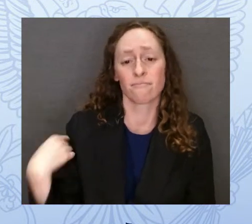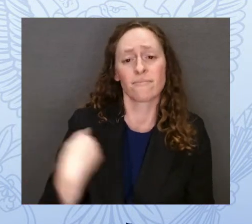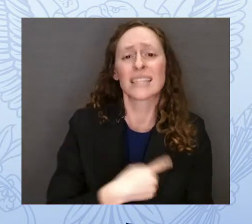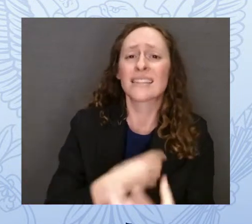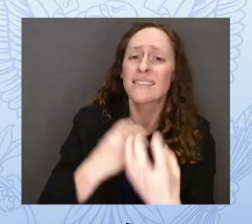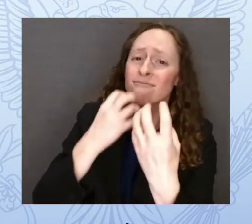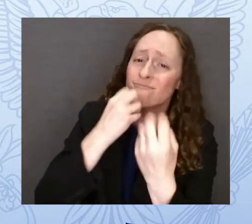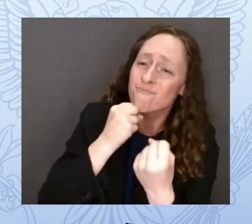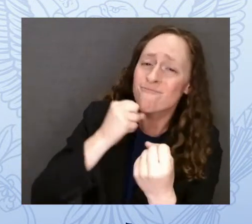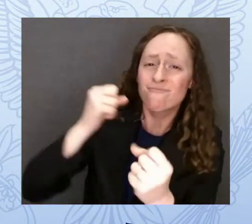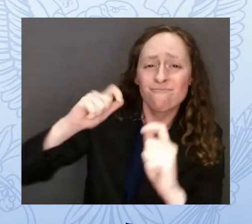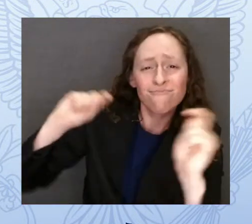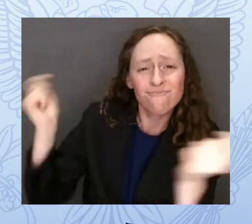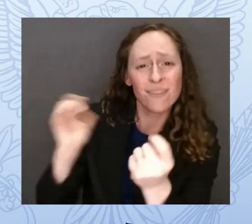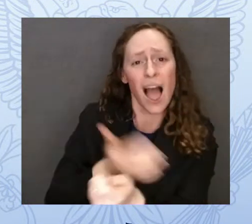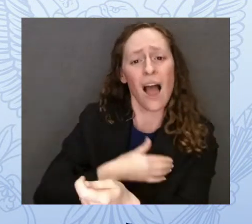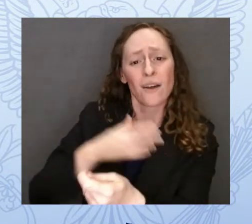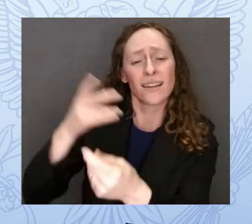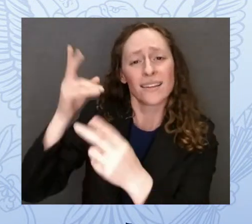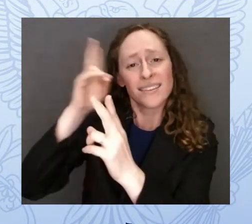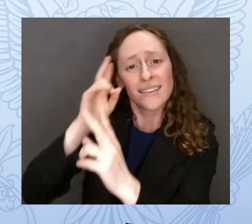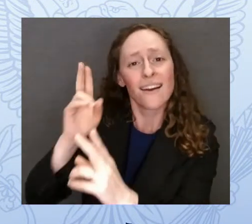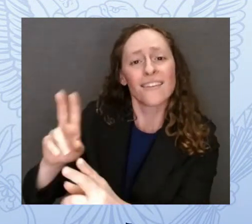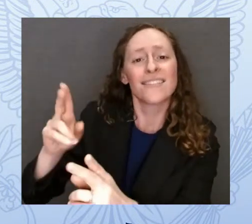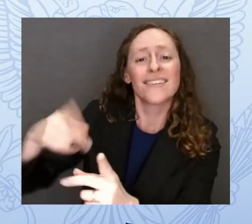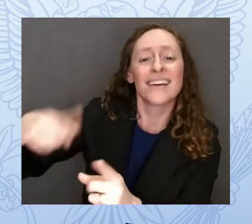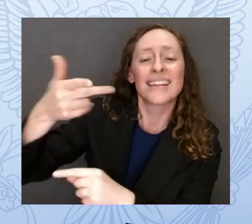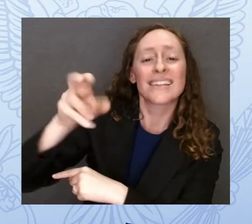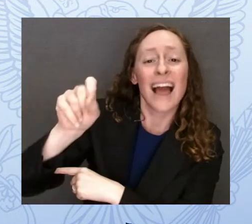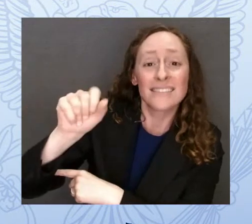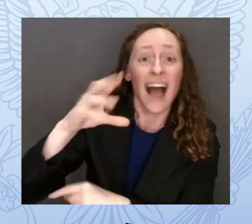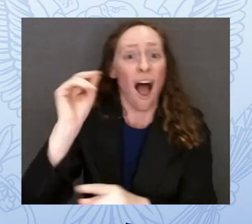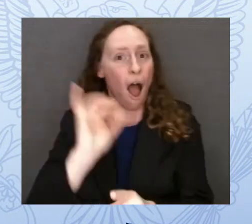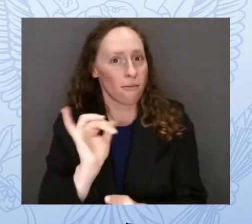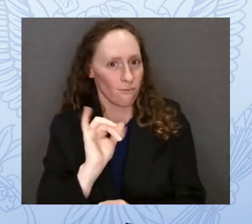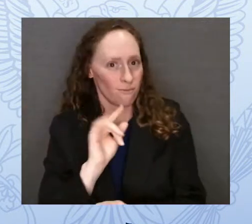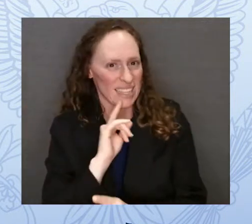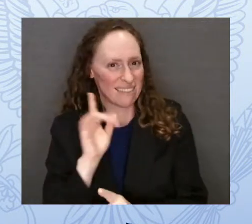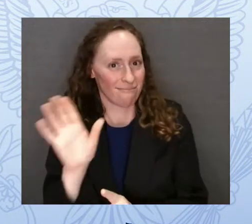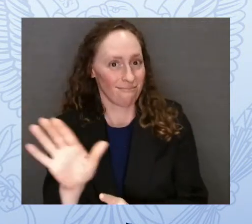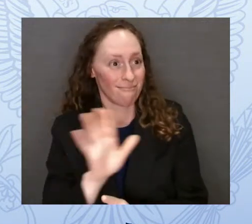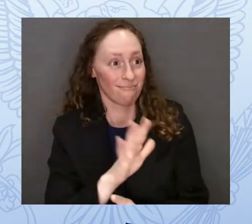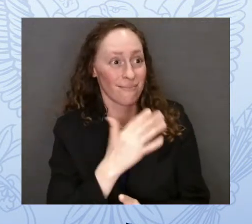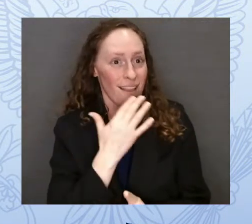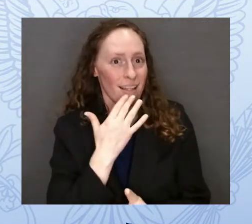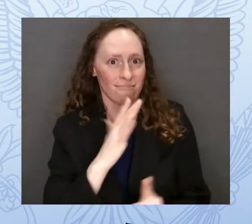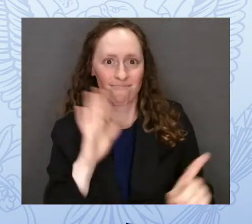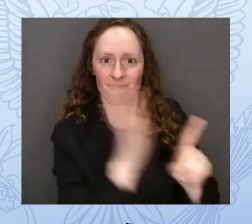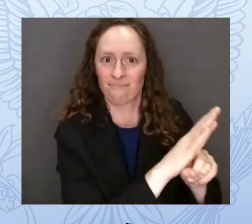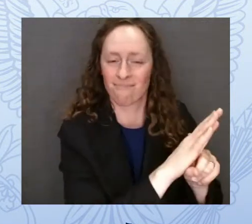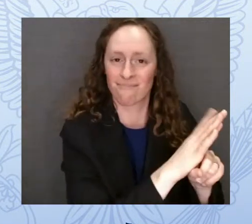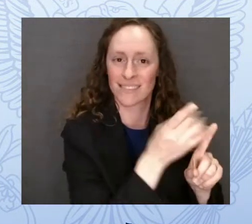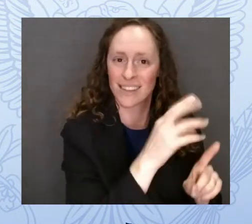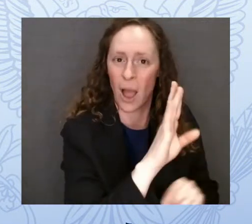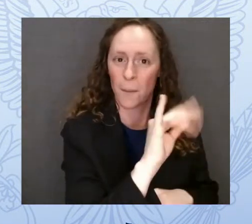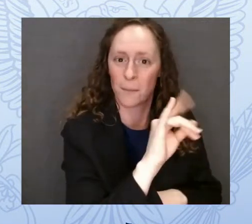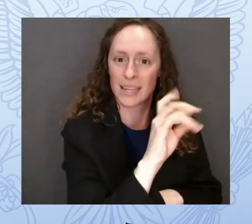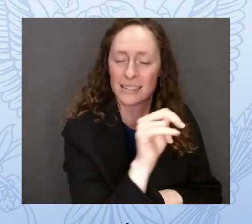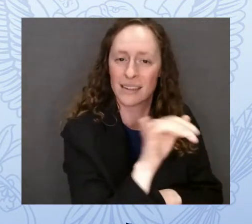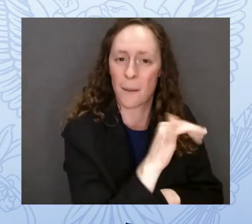Each table will feature an organic arrangement of blooms and bases, large and small, as you see here today.